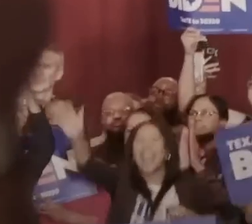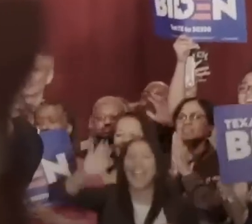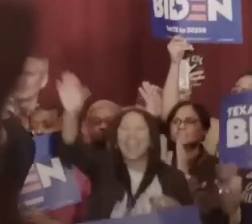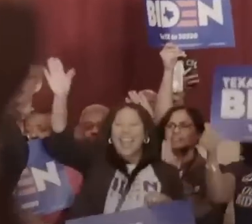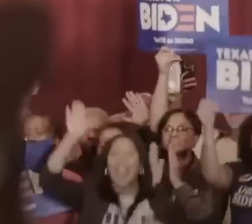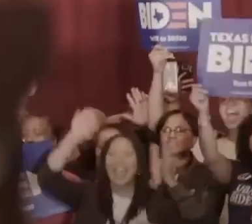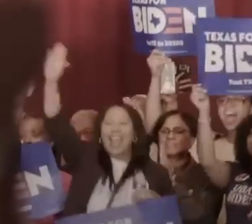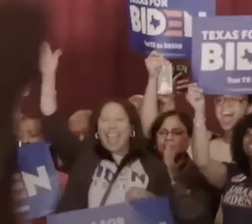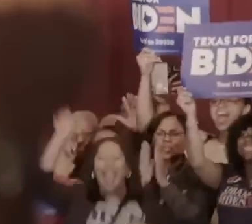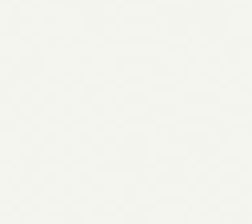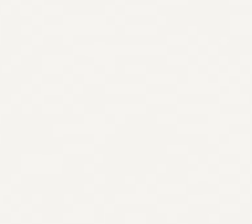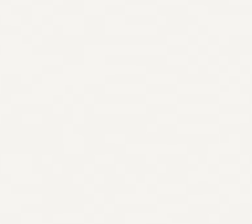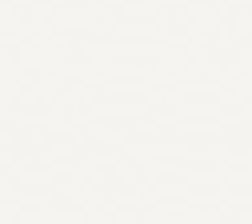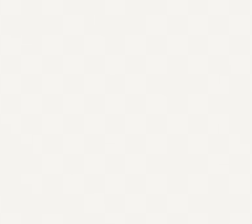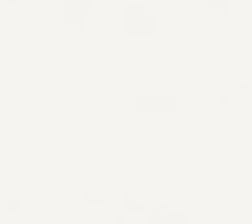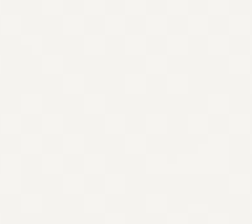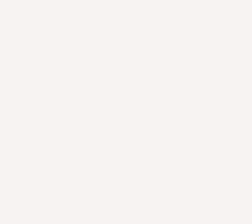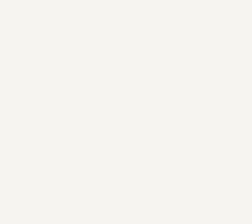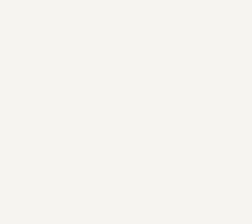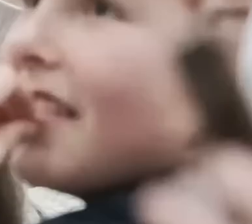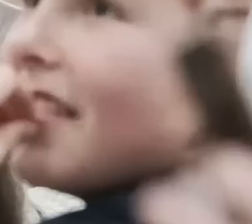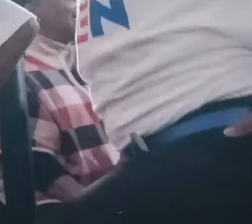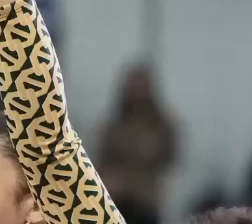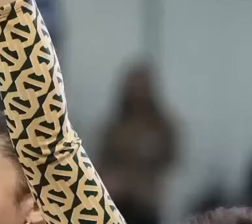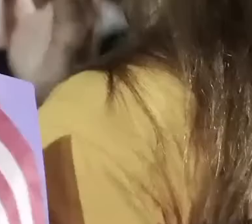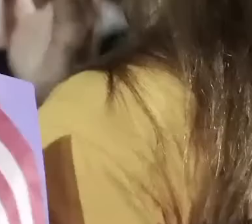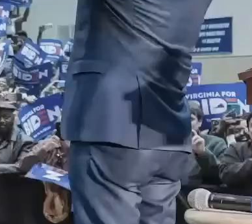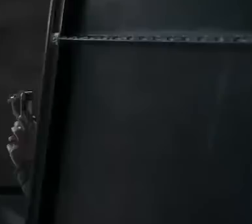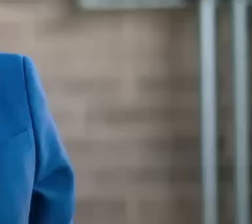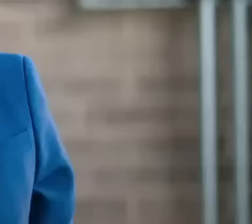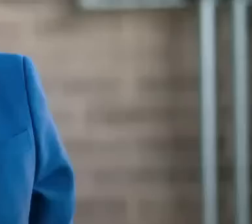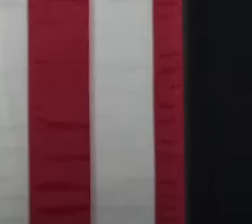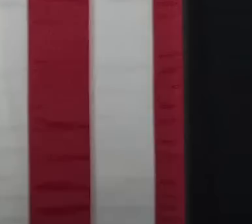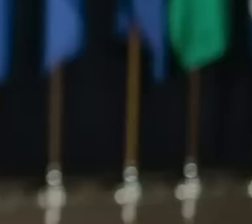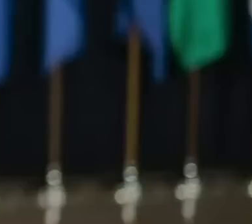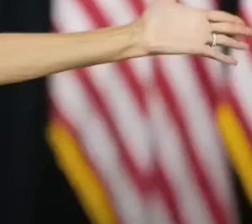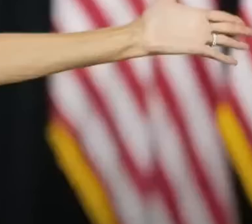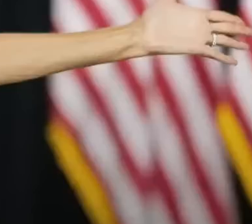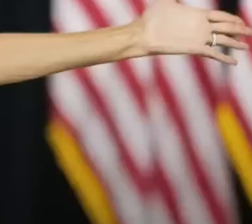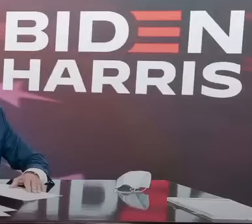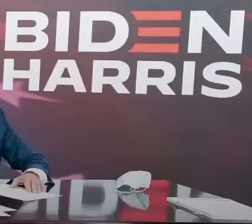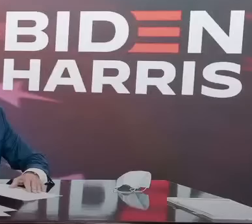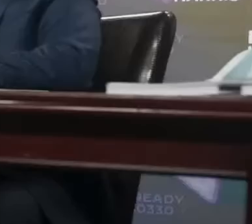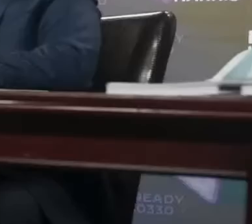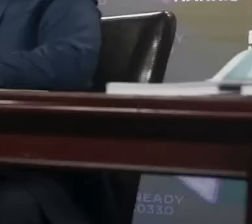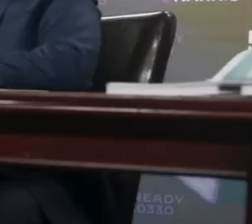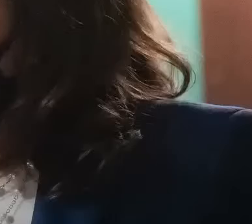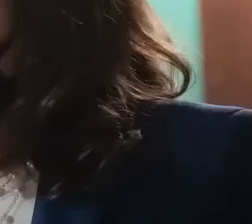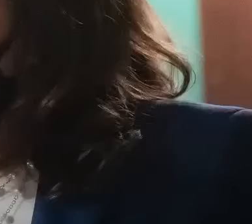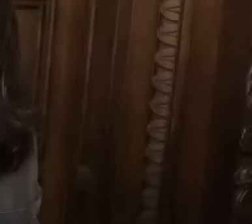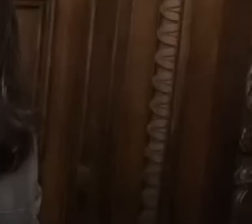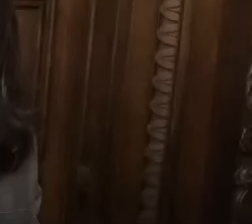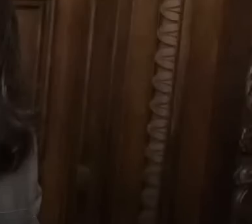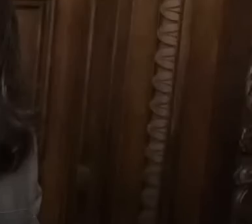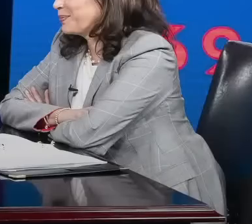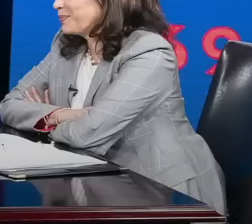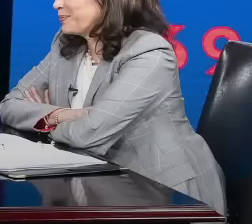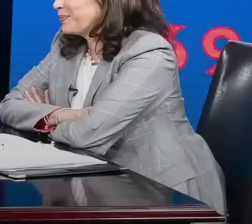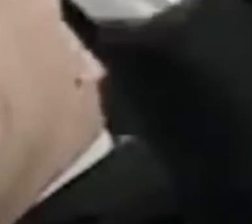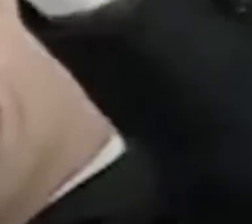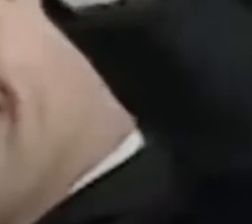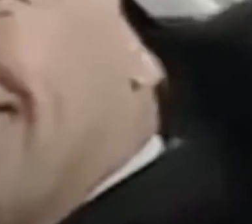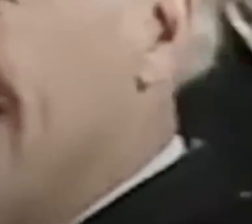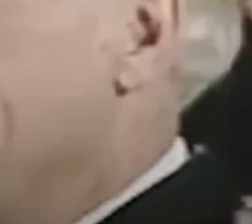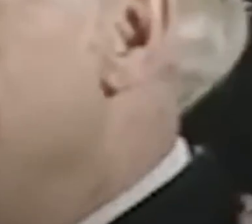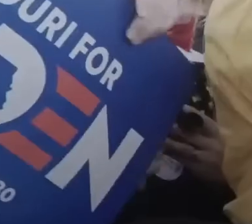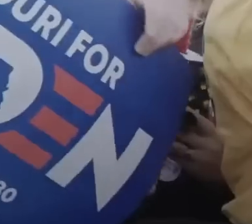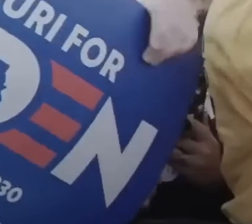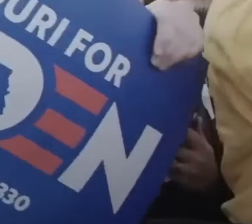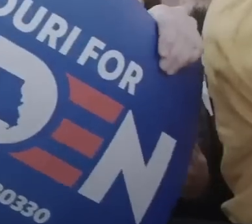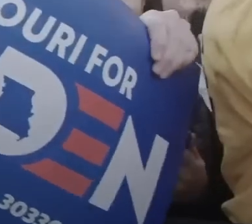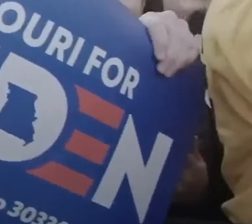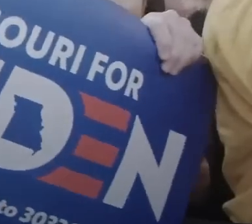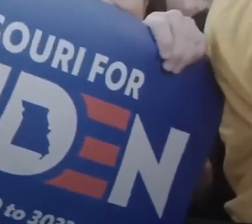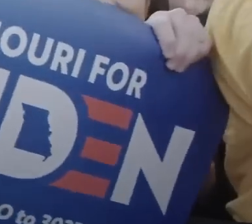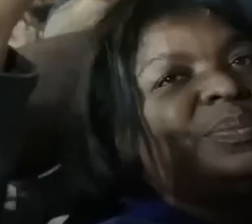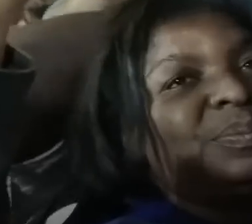ACTION TOMORROW.